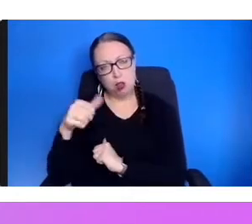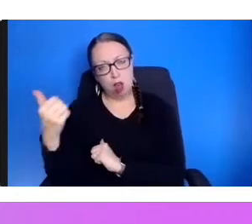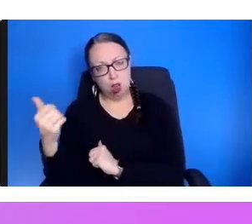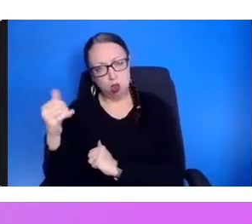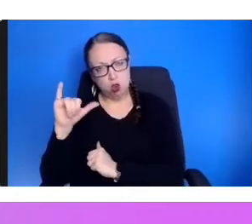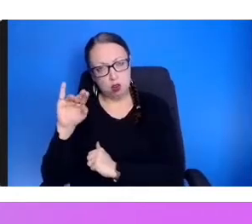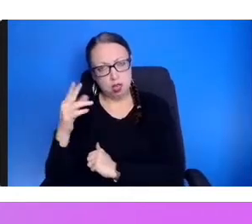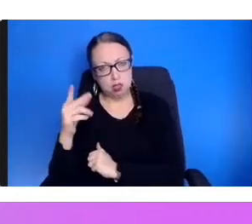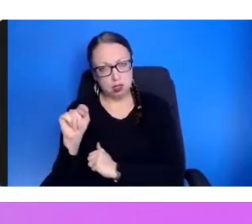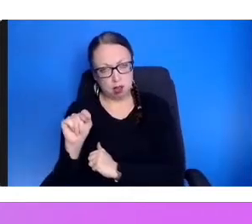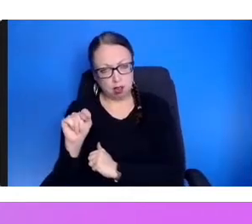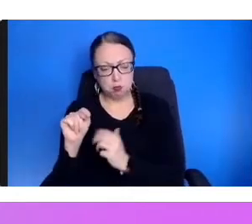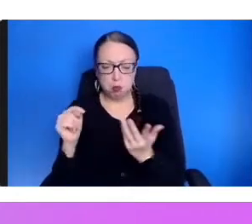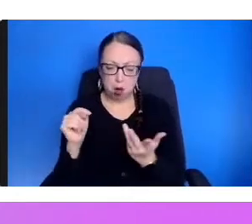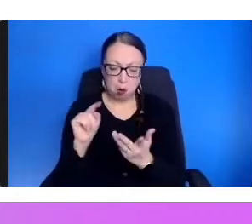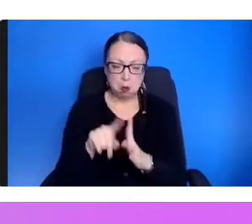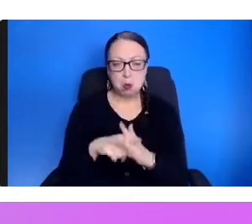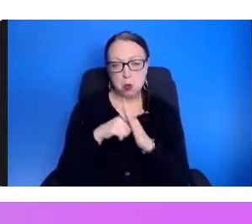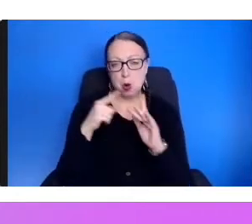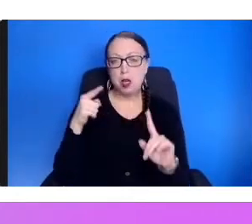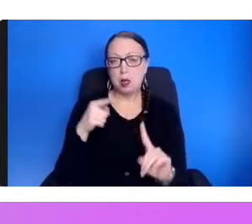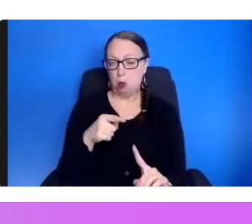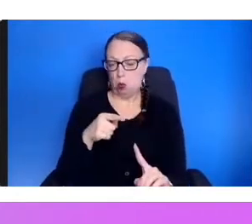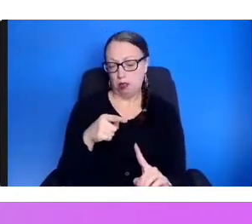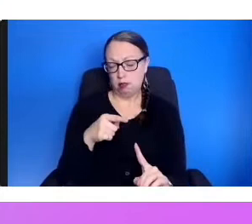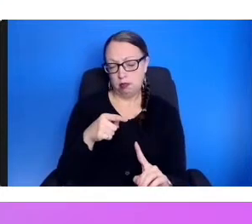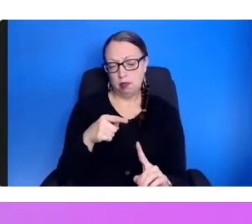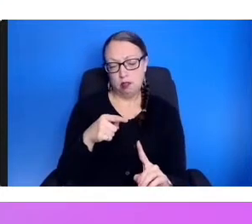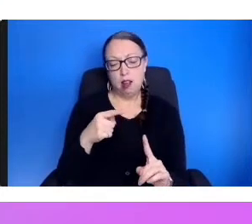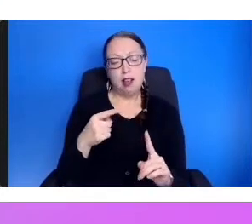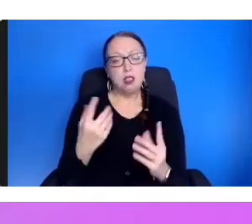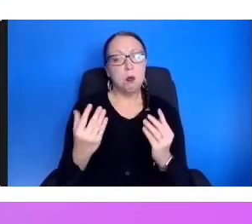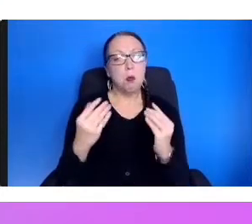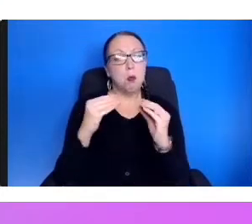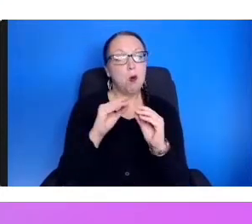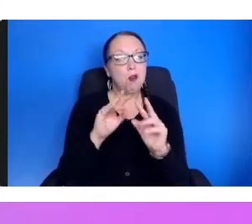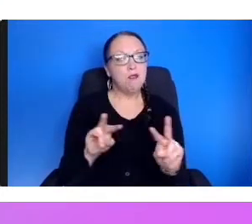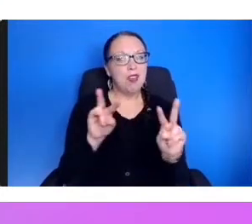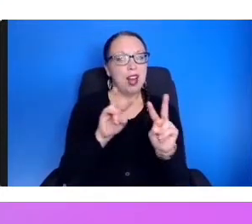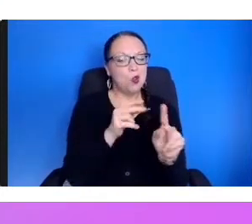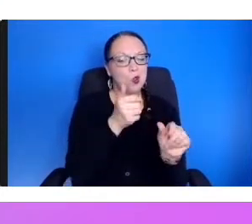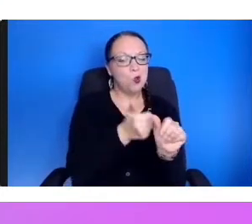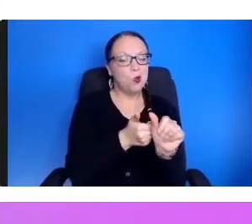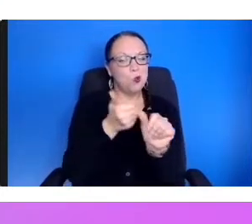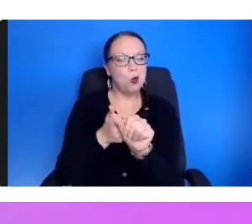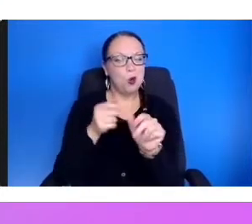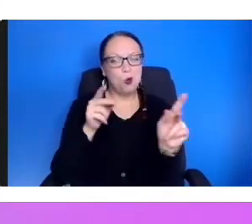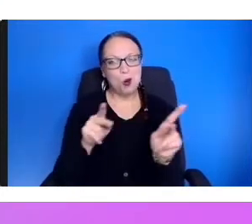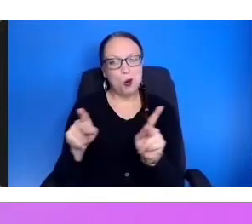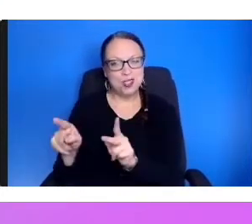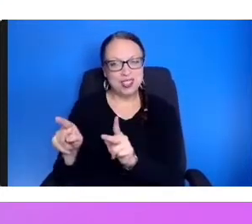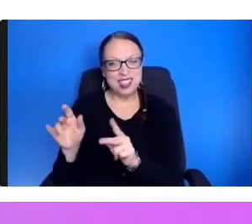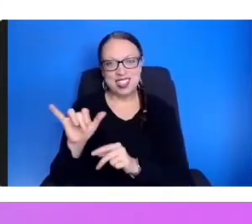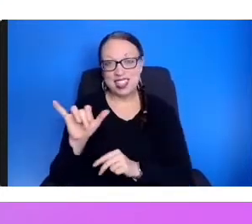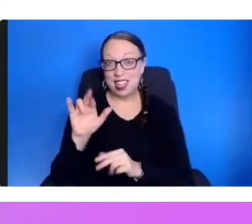actually inclusive research and insight really has more value per person it's kind of the rocket fuel of the fuel if we keep back